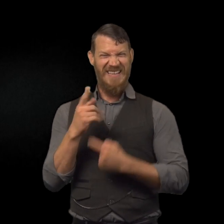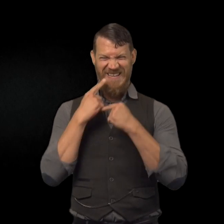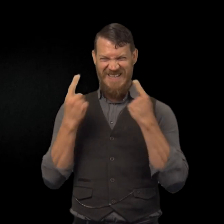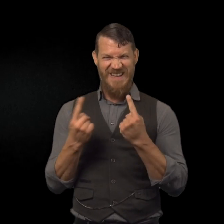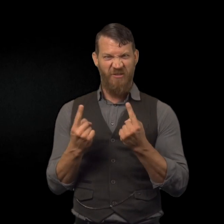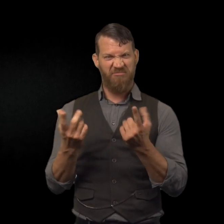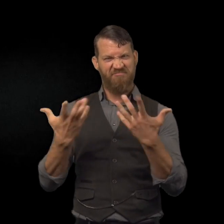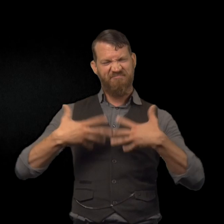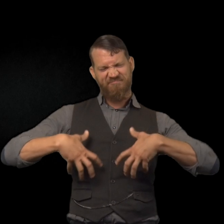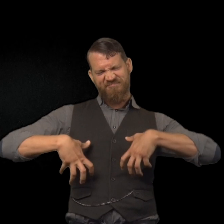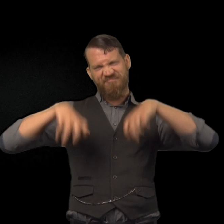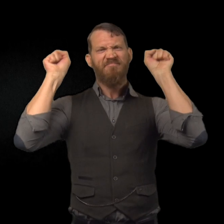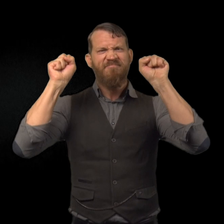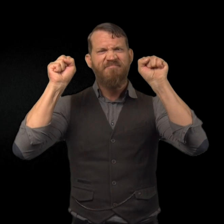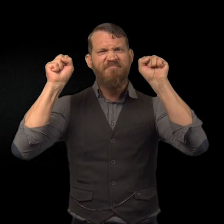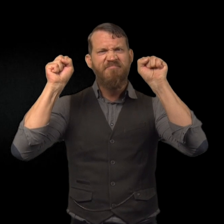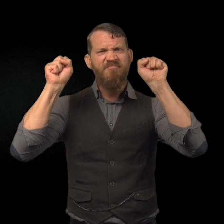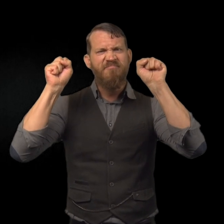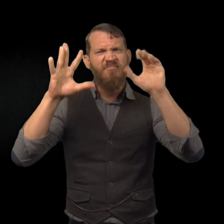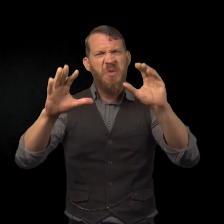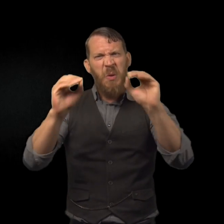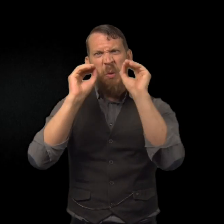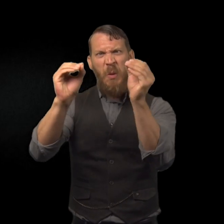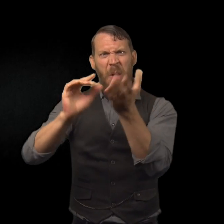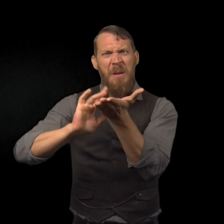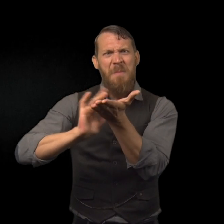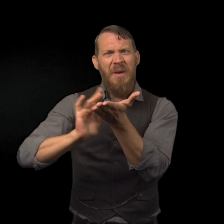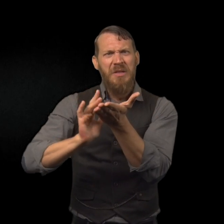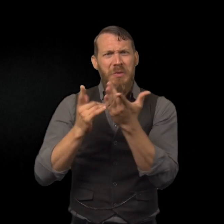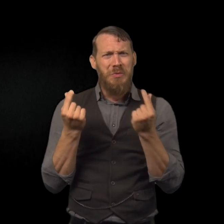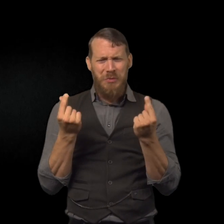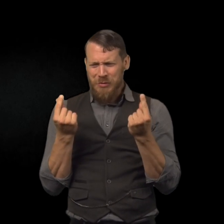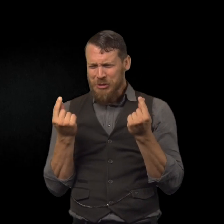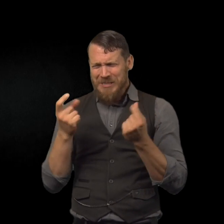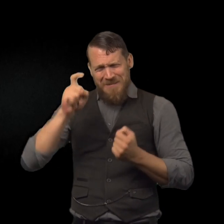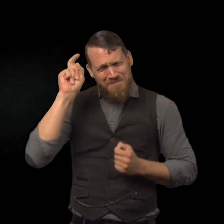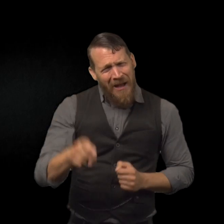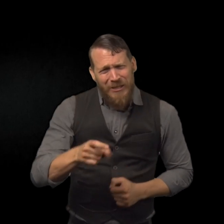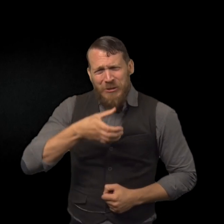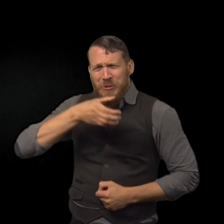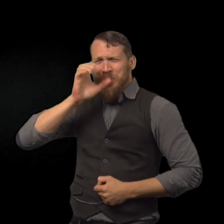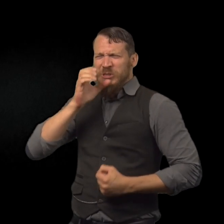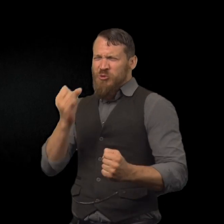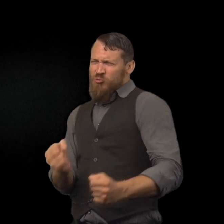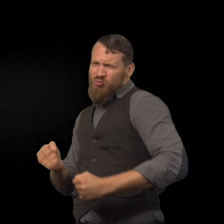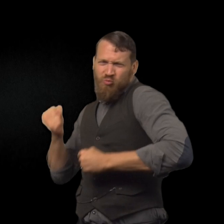Now, Dr. Jekyll worries that the evil will take over and without the medicine,